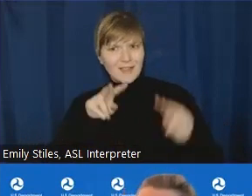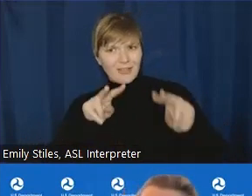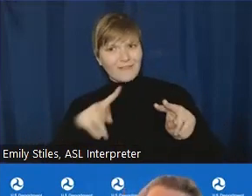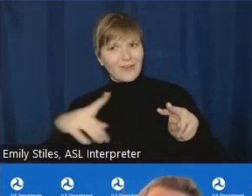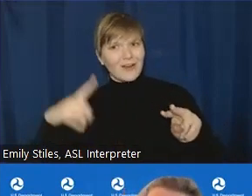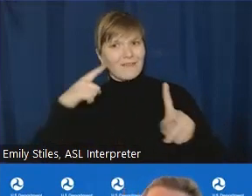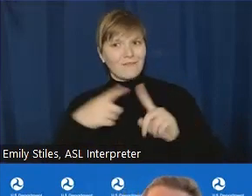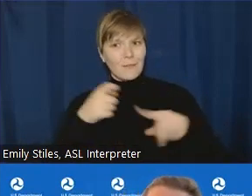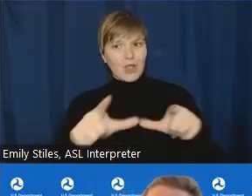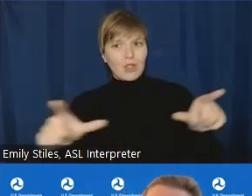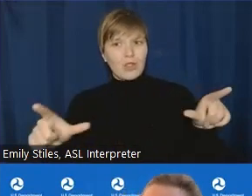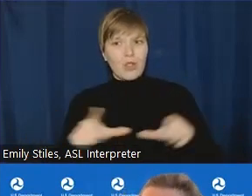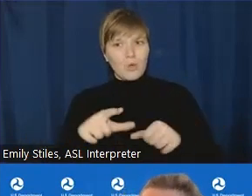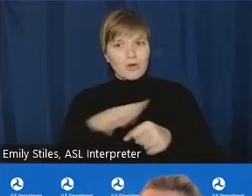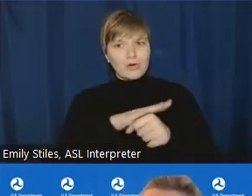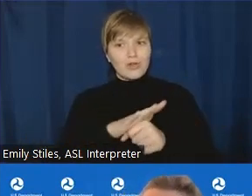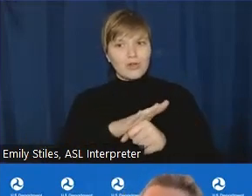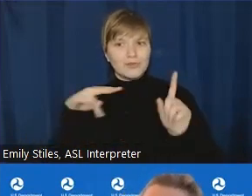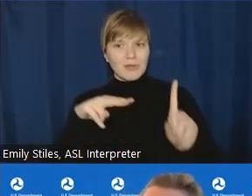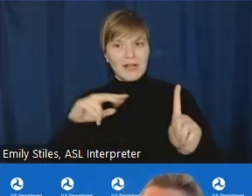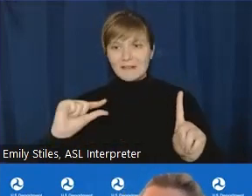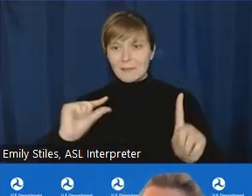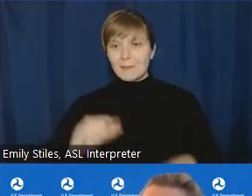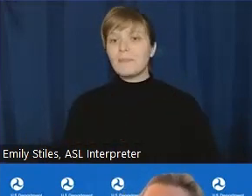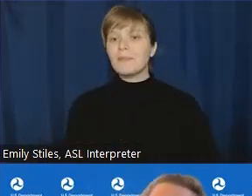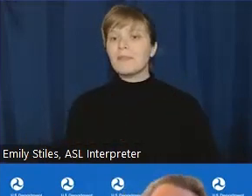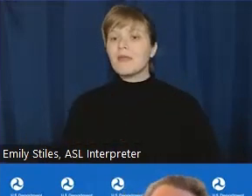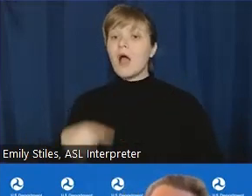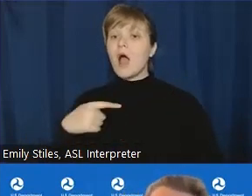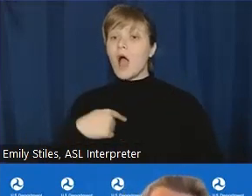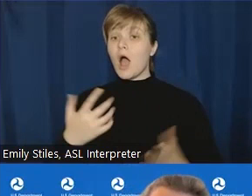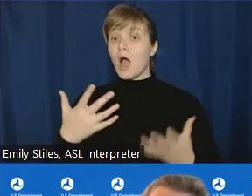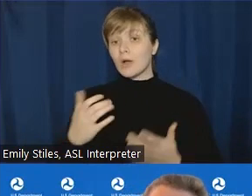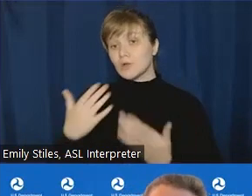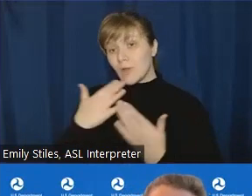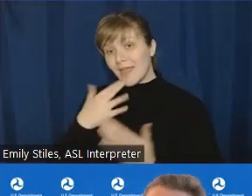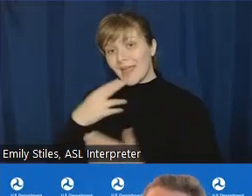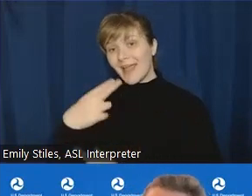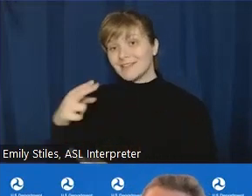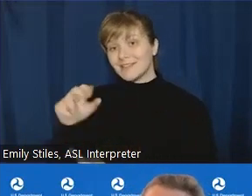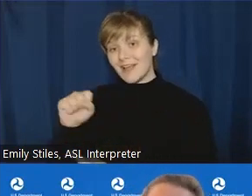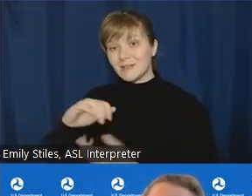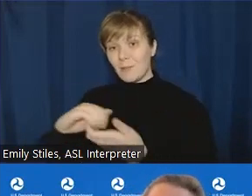in a little bit. I also want to thank all of my HHS partners for their leadership on this